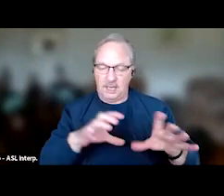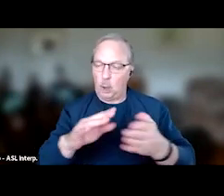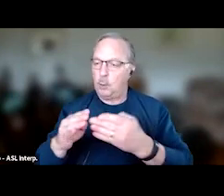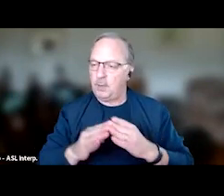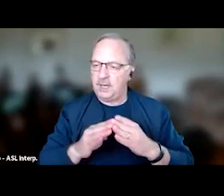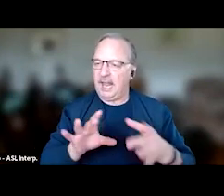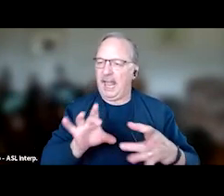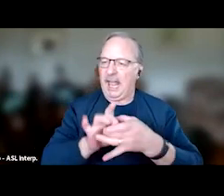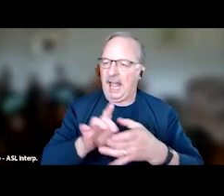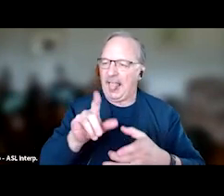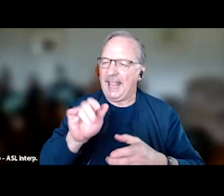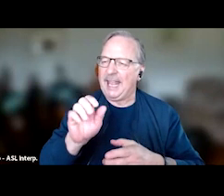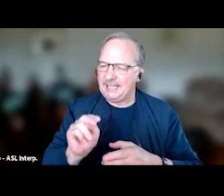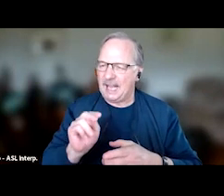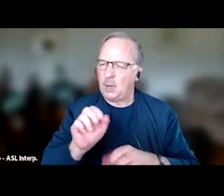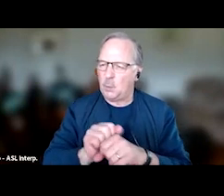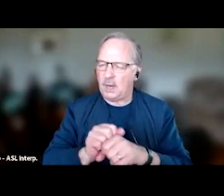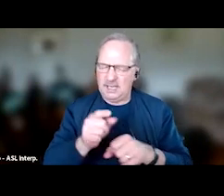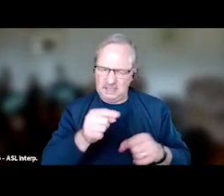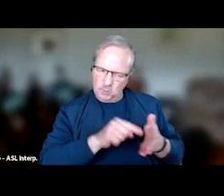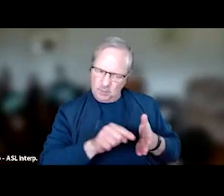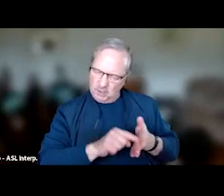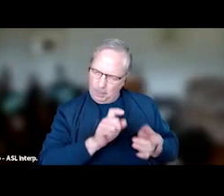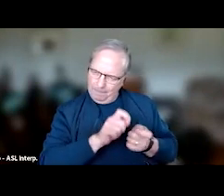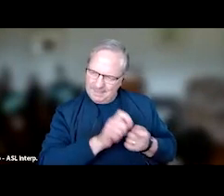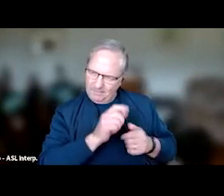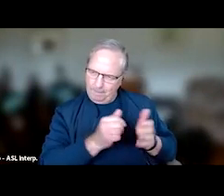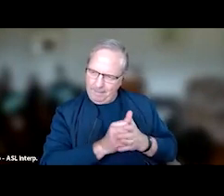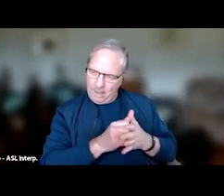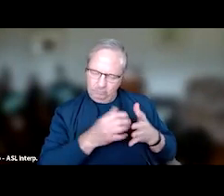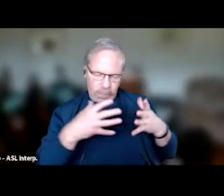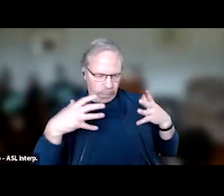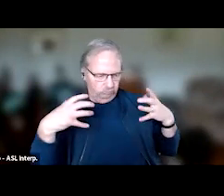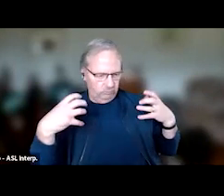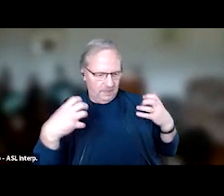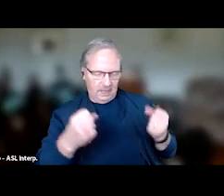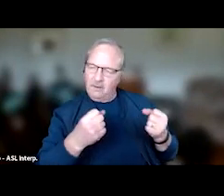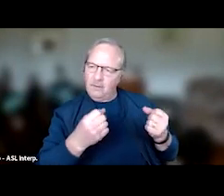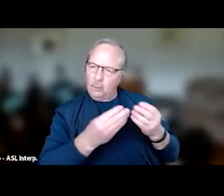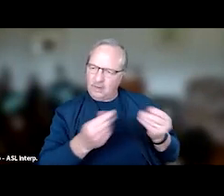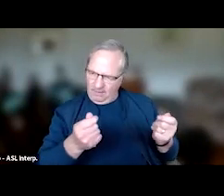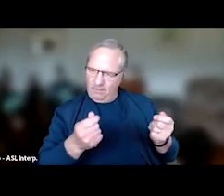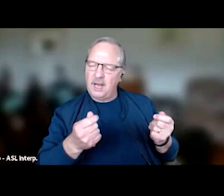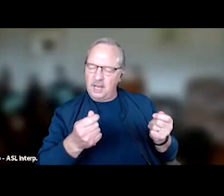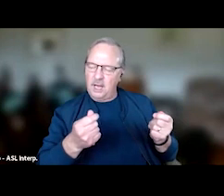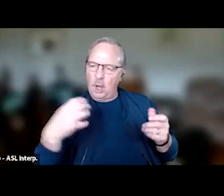So he has done research particularly around our recovery coaches and breakdown barriers to those treatment access issues